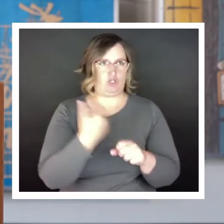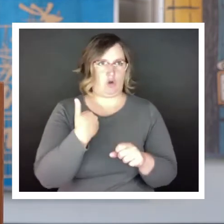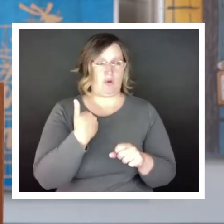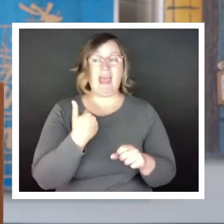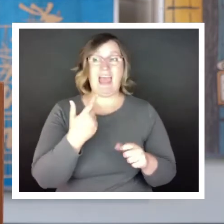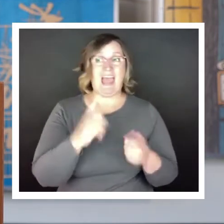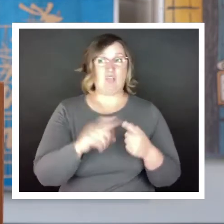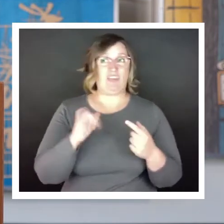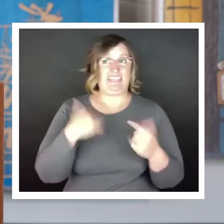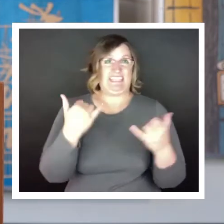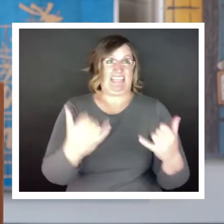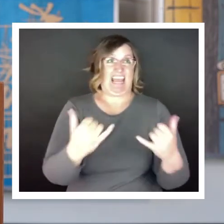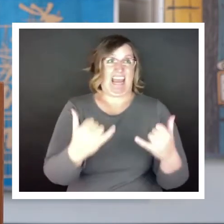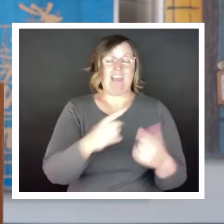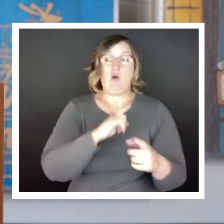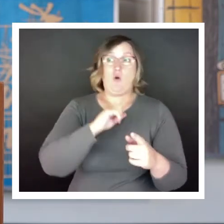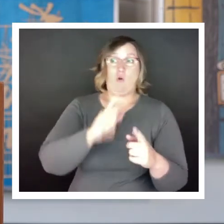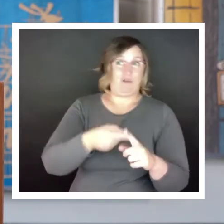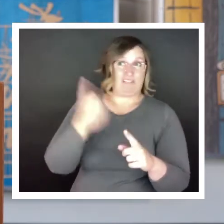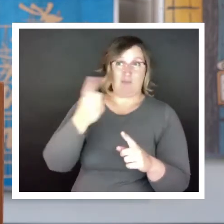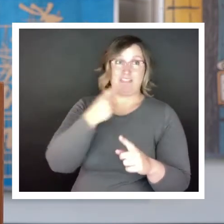I will watch them until they disappear from view.